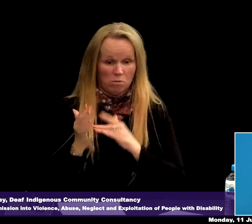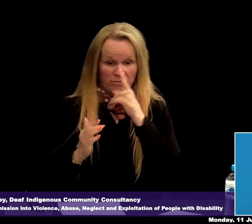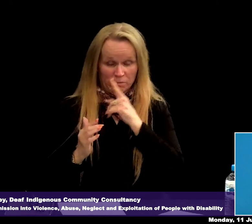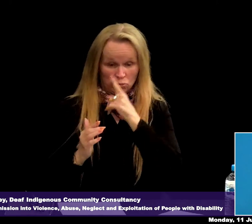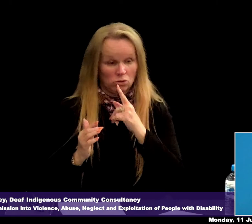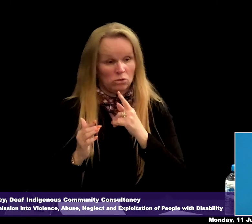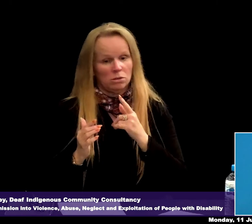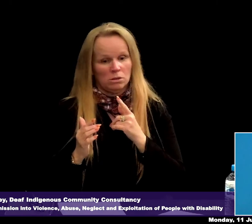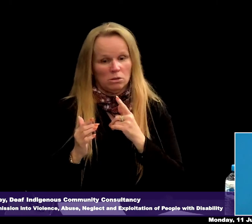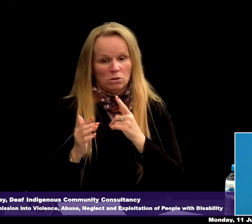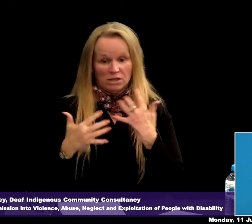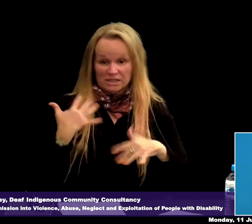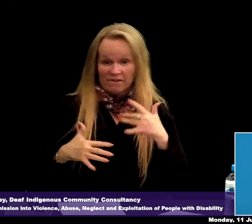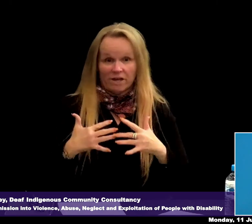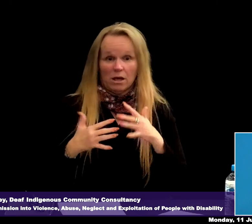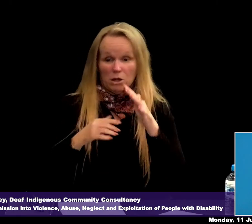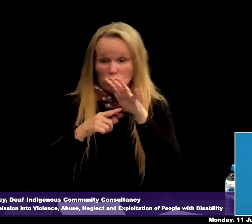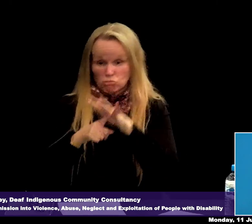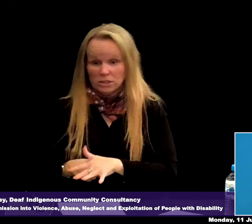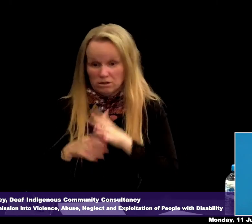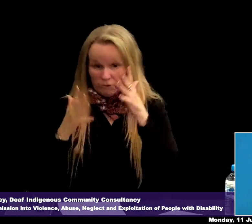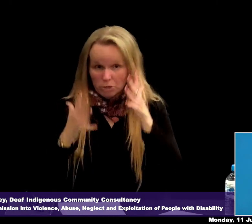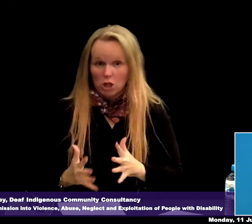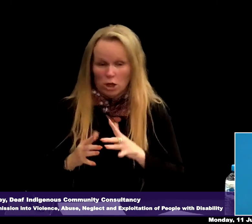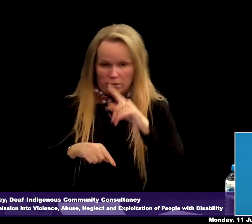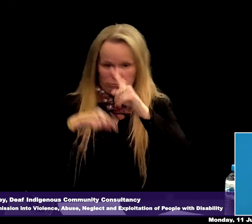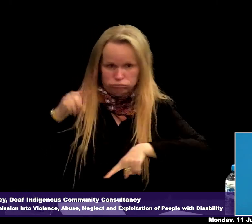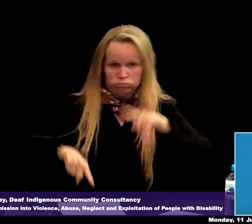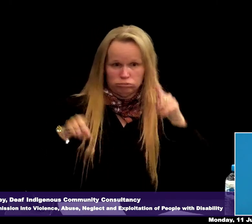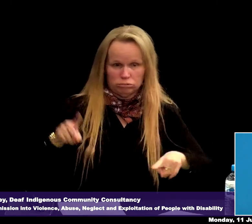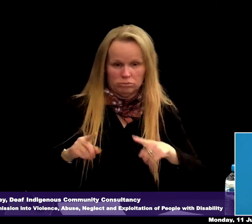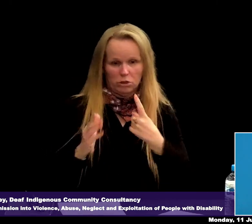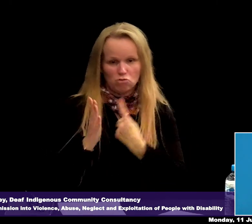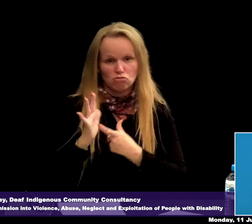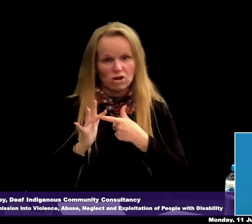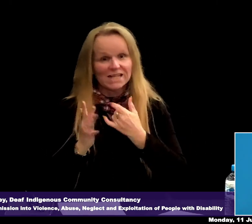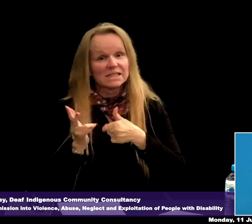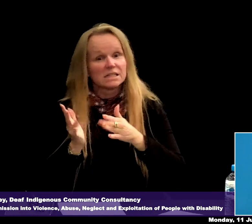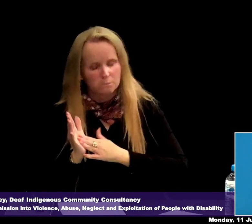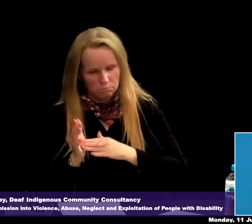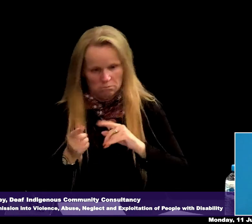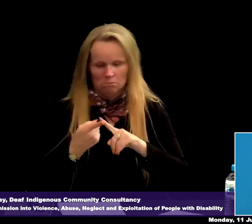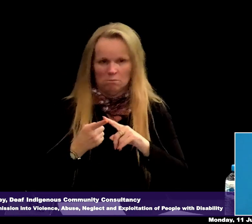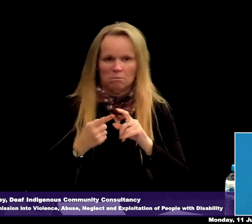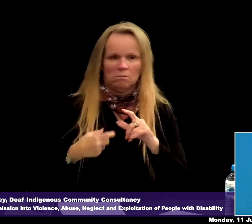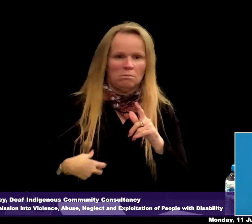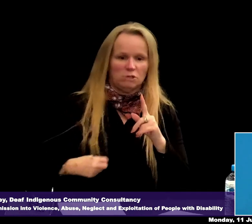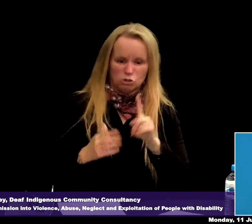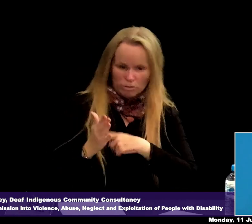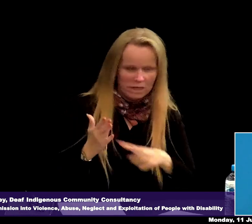We know our mob, our people, suffer oppression in a whole range of arenas.